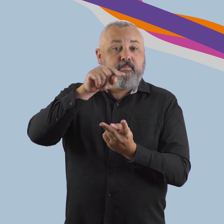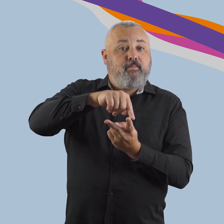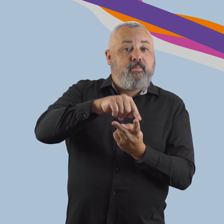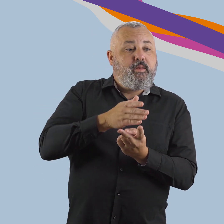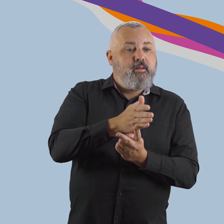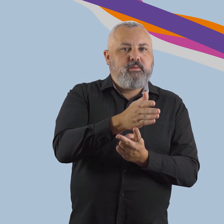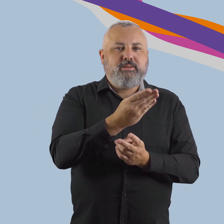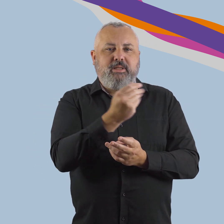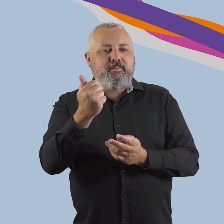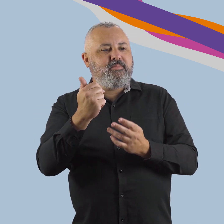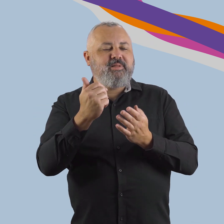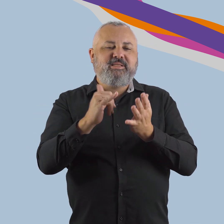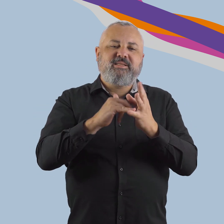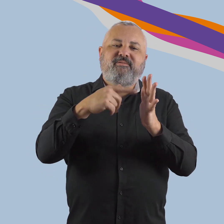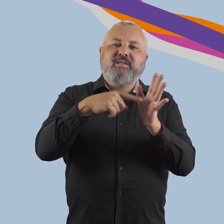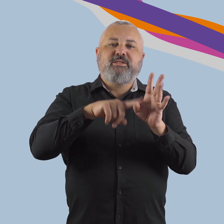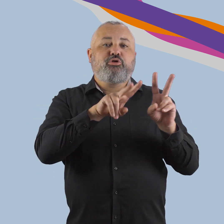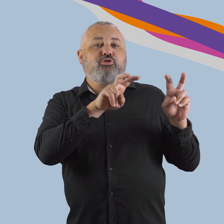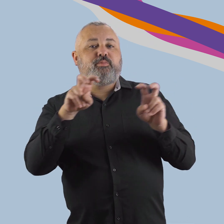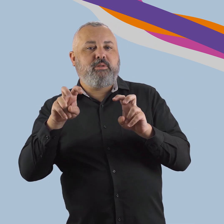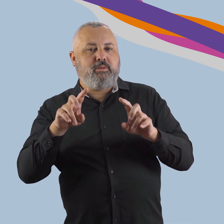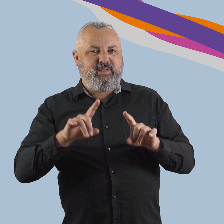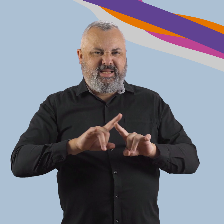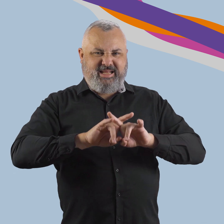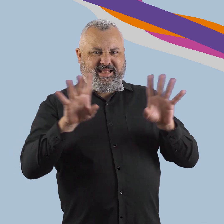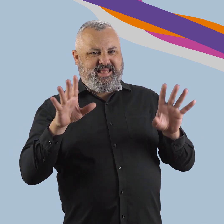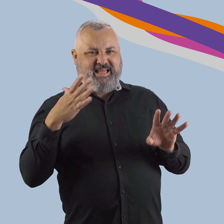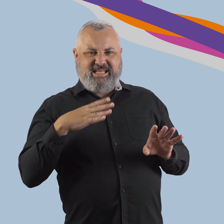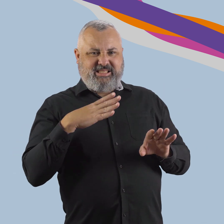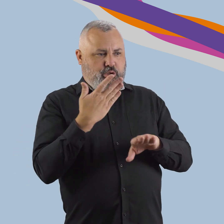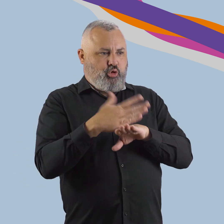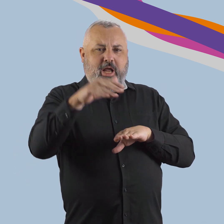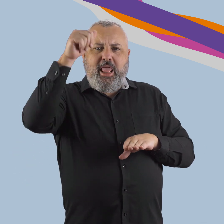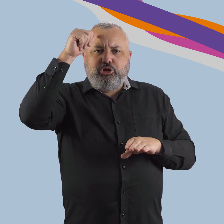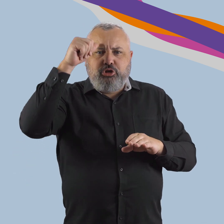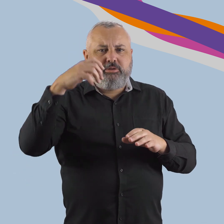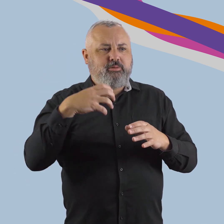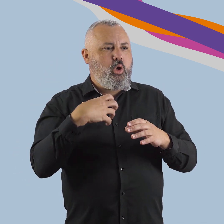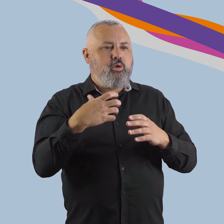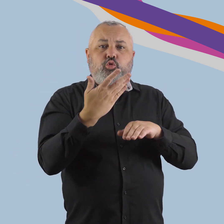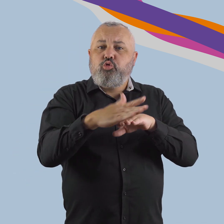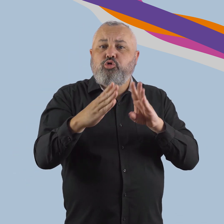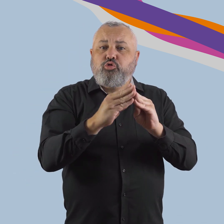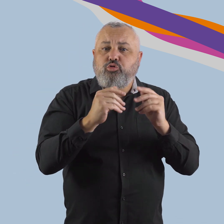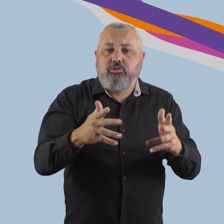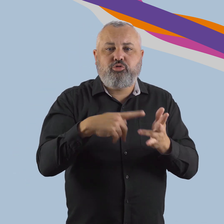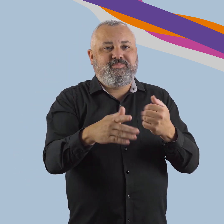For some areas of the topic of safety, it will be clear that new knowledge or solutions are needed to